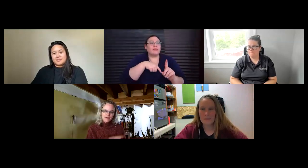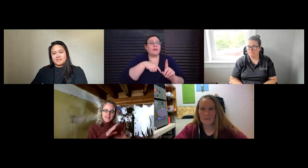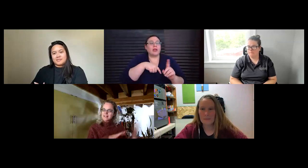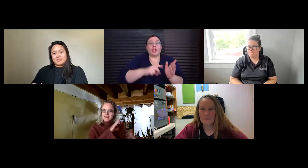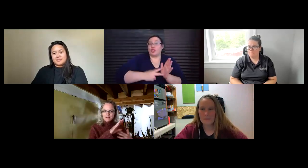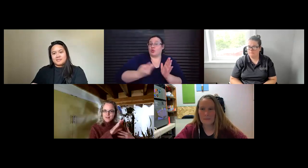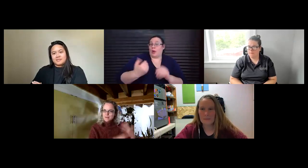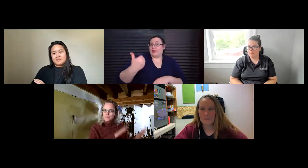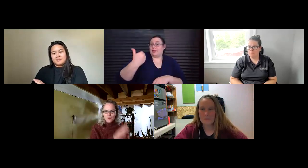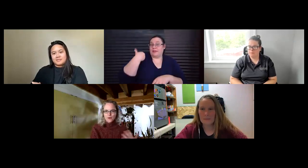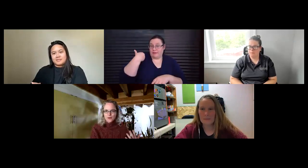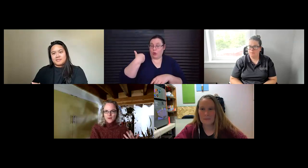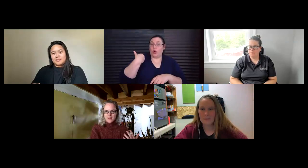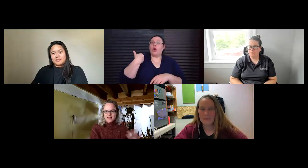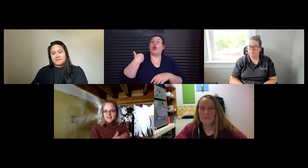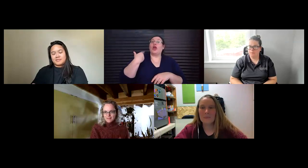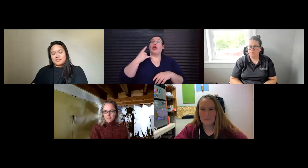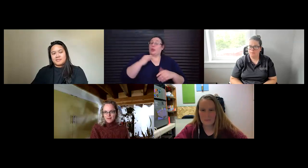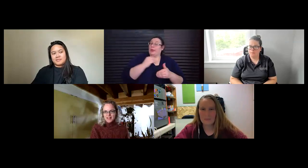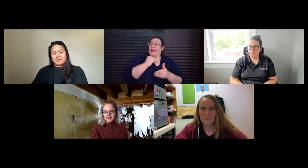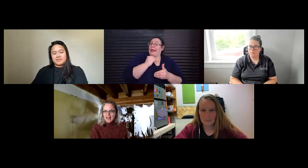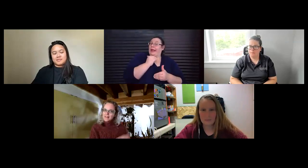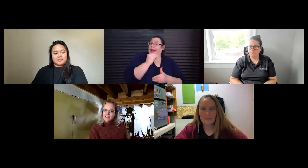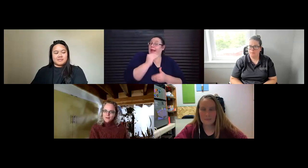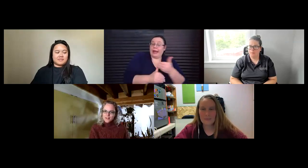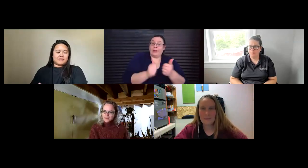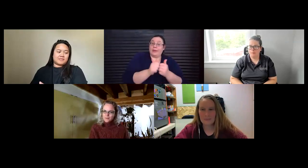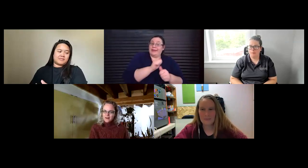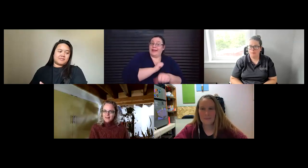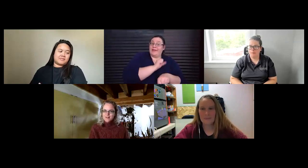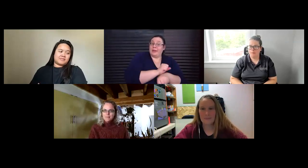you had taken steps to move forward with self employment and those didn't work.